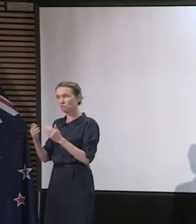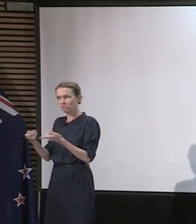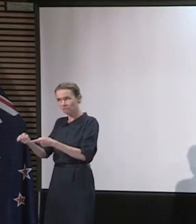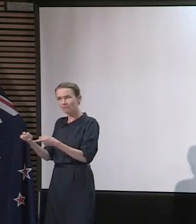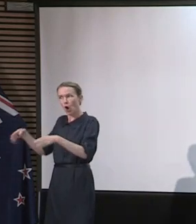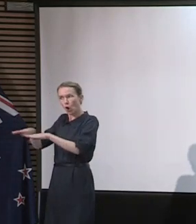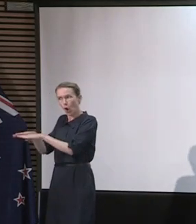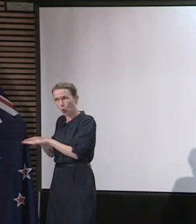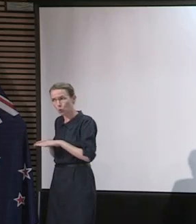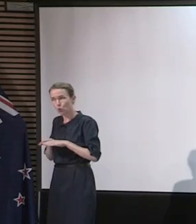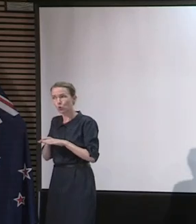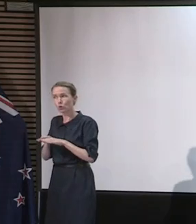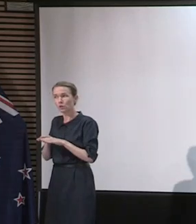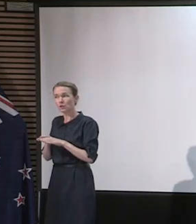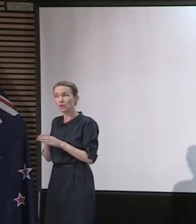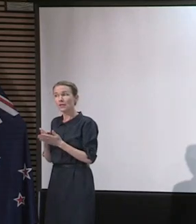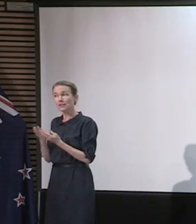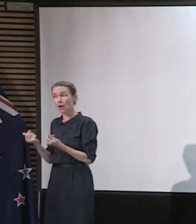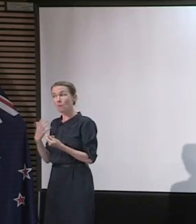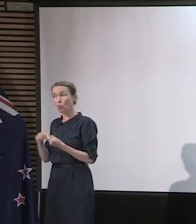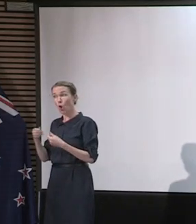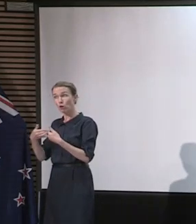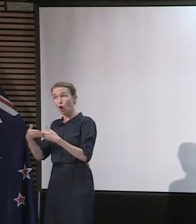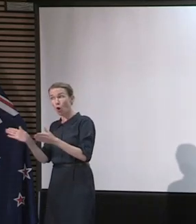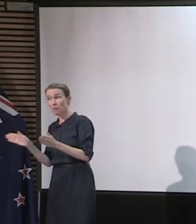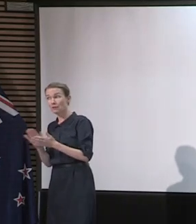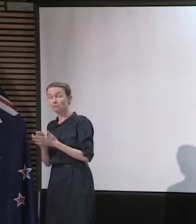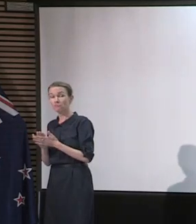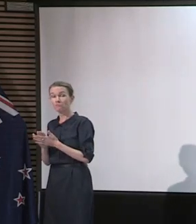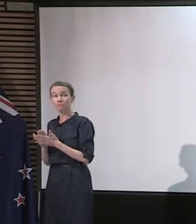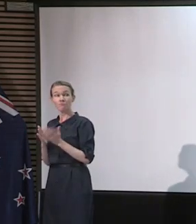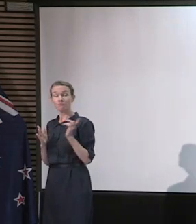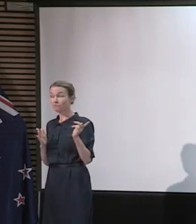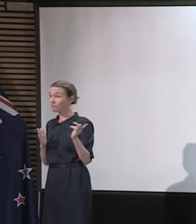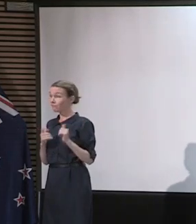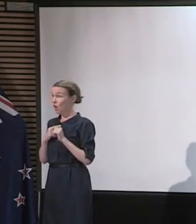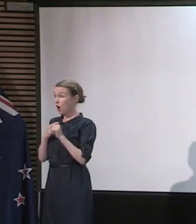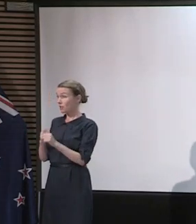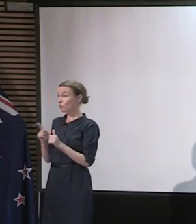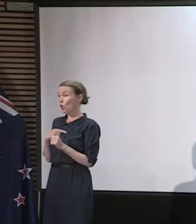I have seen some from within EC, the ECE provision,